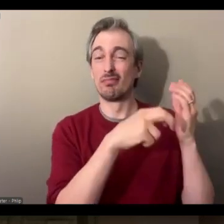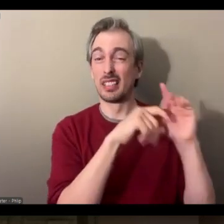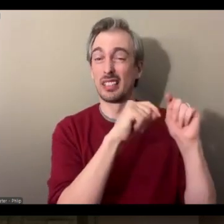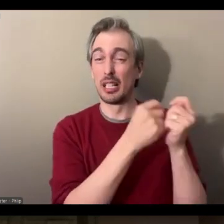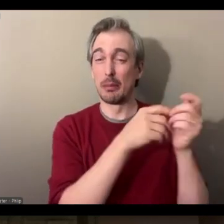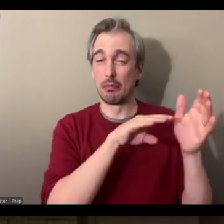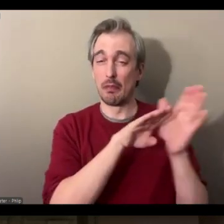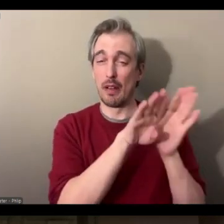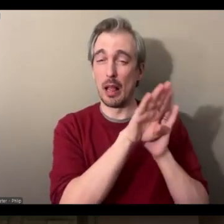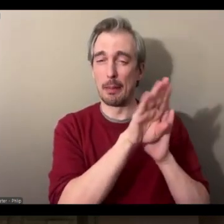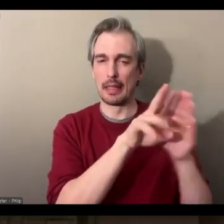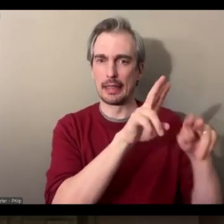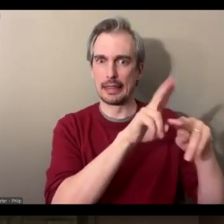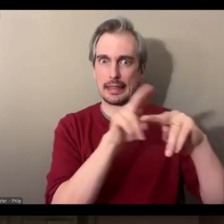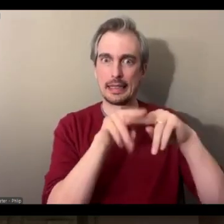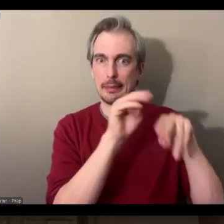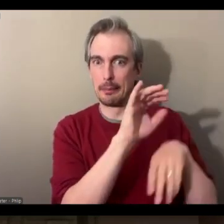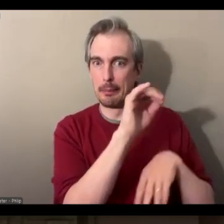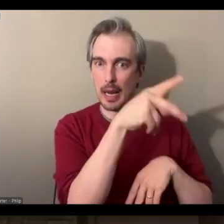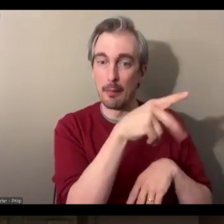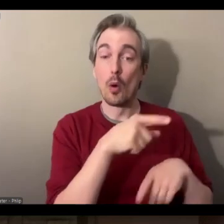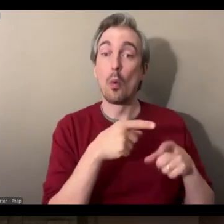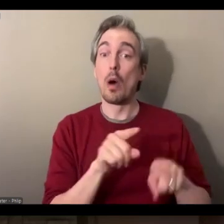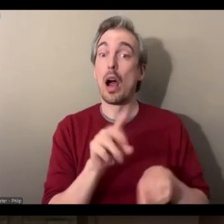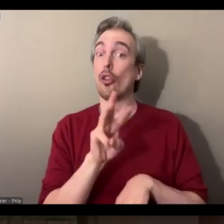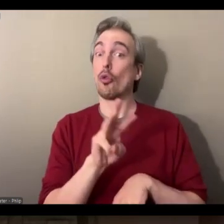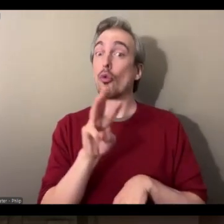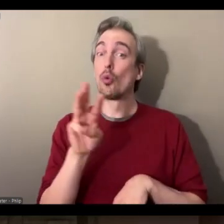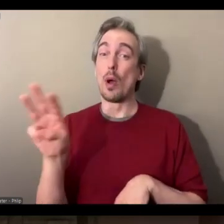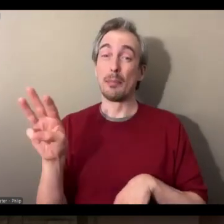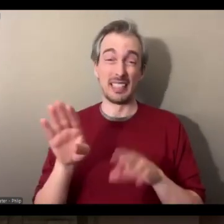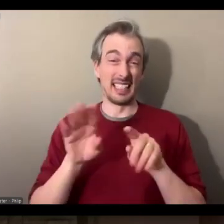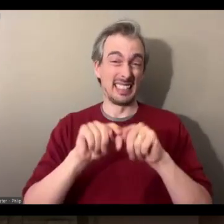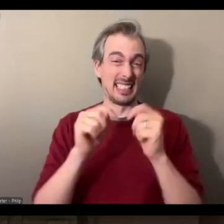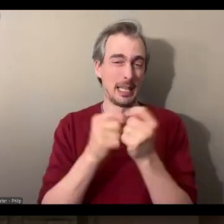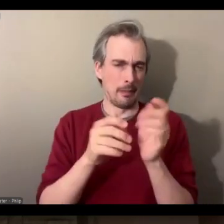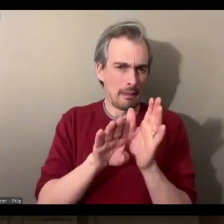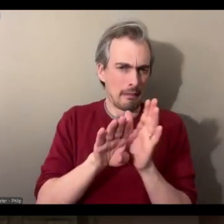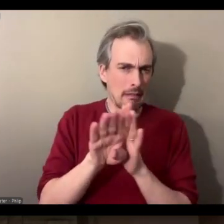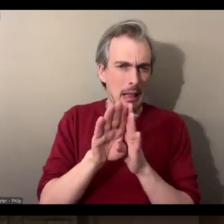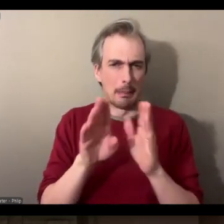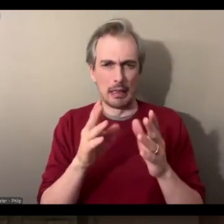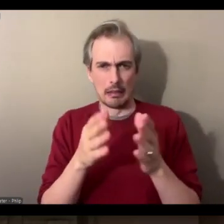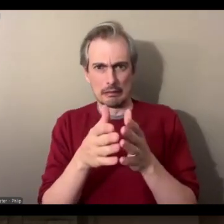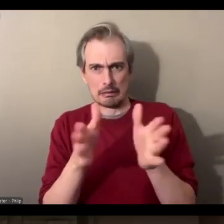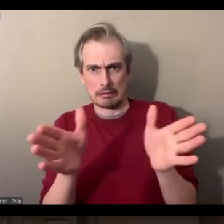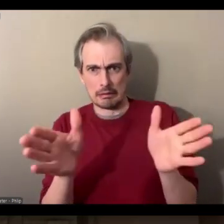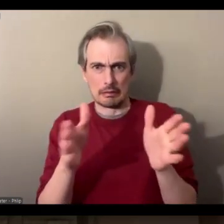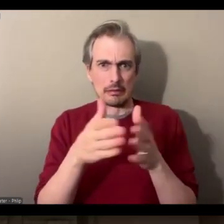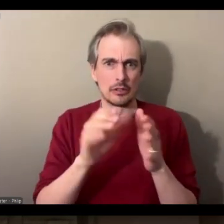understanding what is the brand here, what are these people trying to say about themselves,